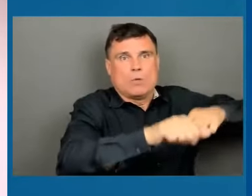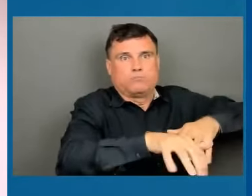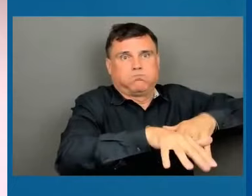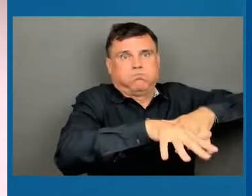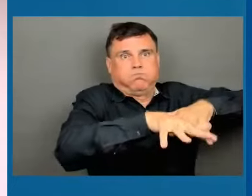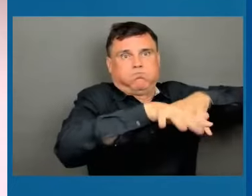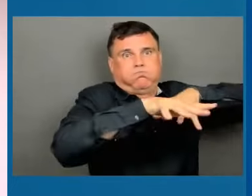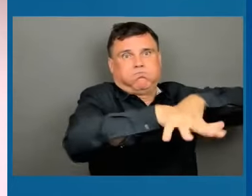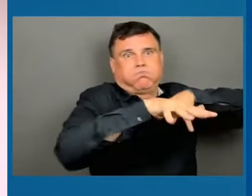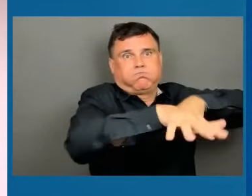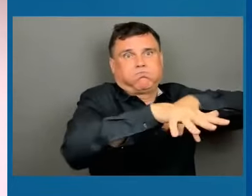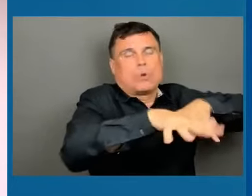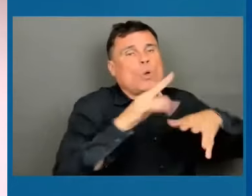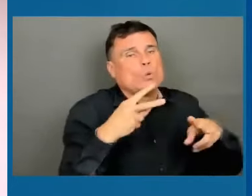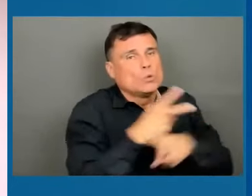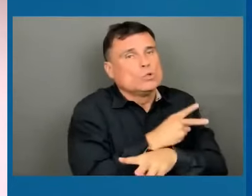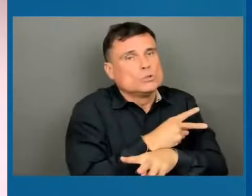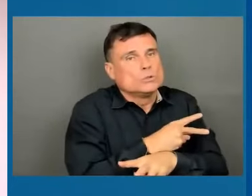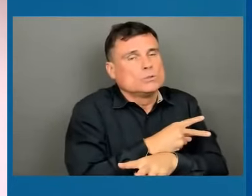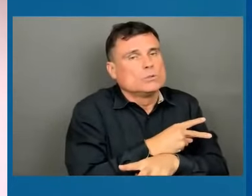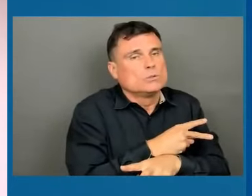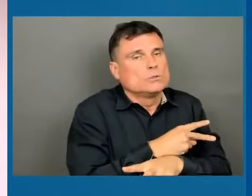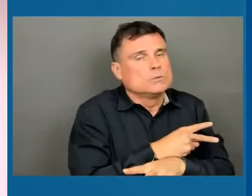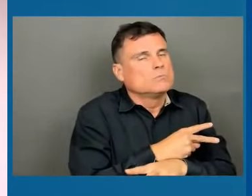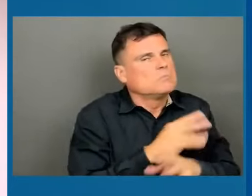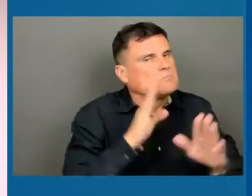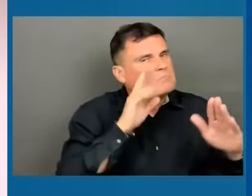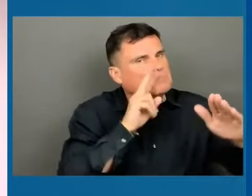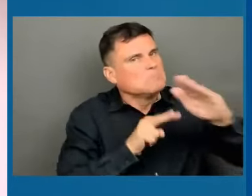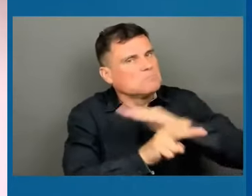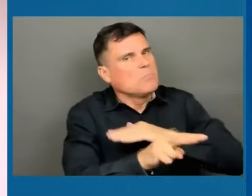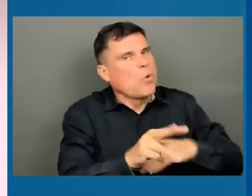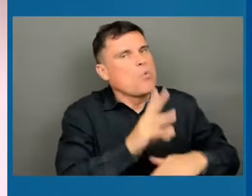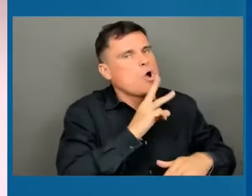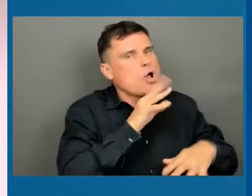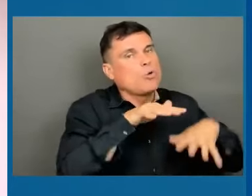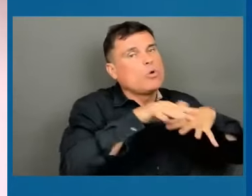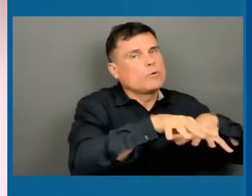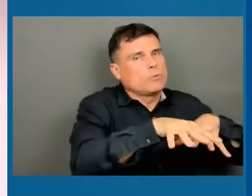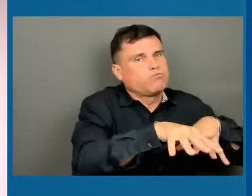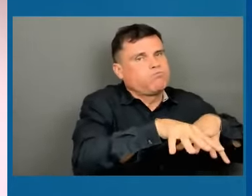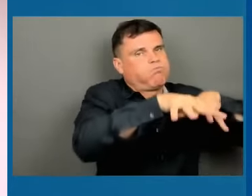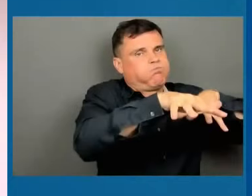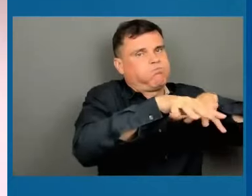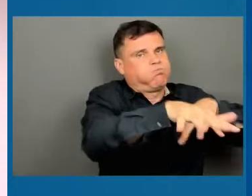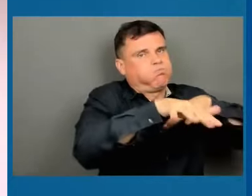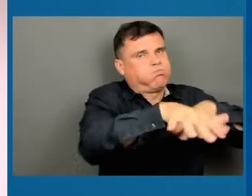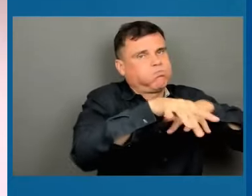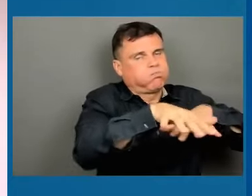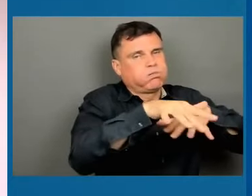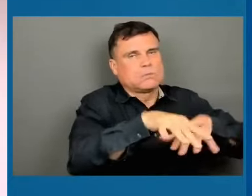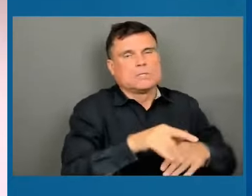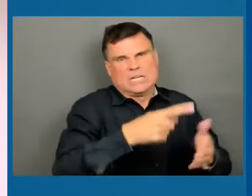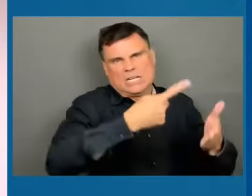next question comes from Amanda of it the Tyee. Hi, there.